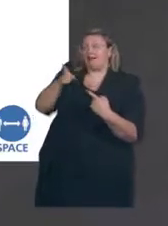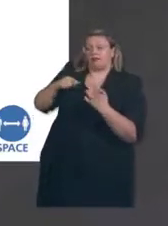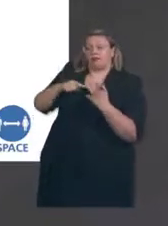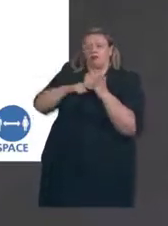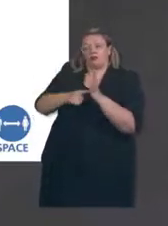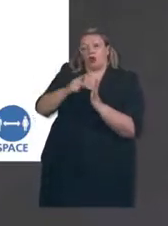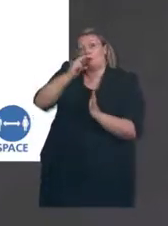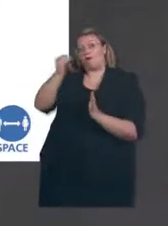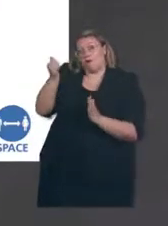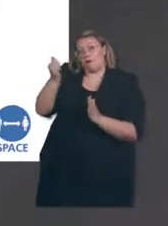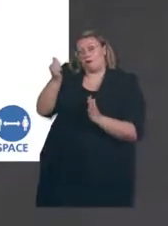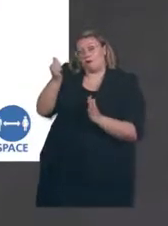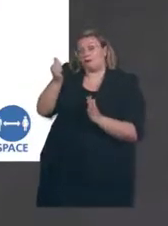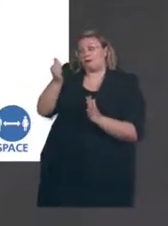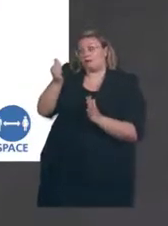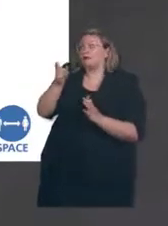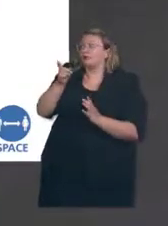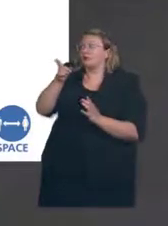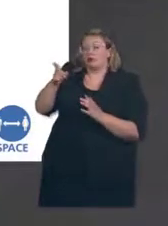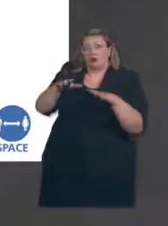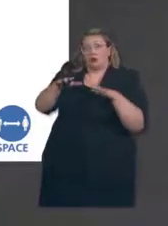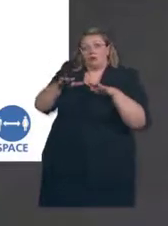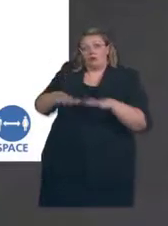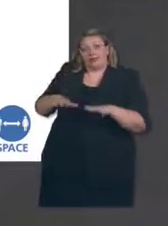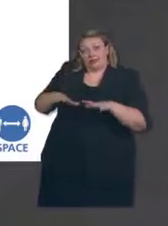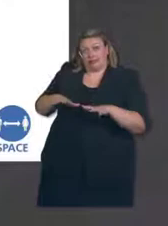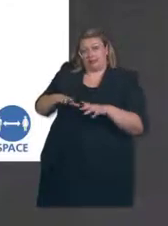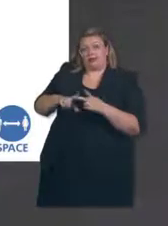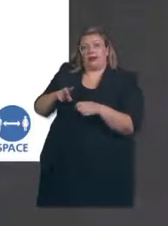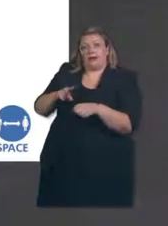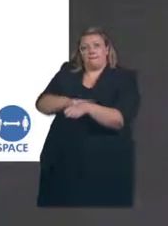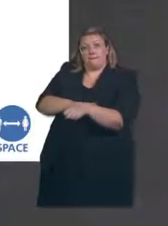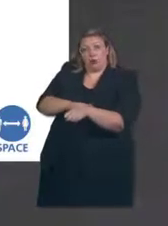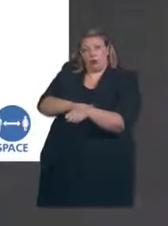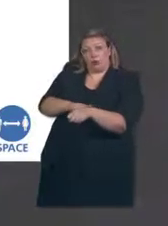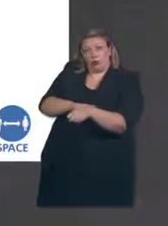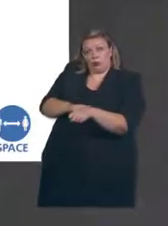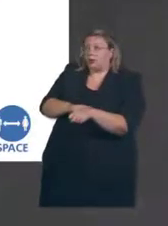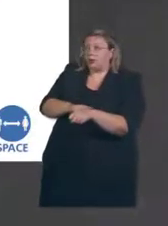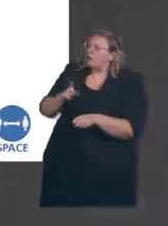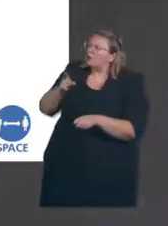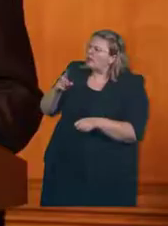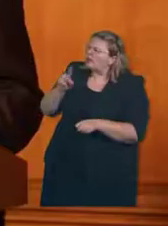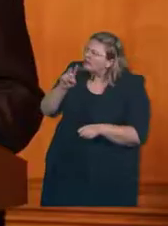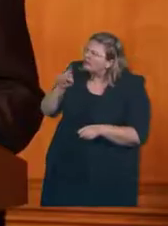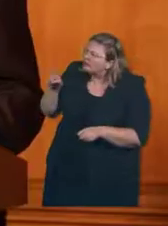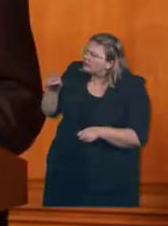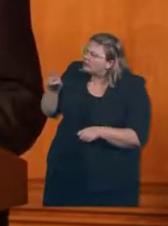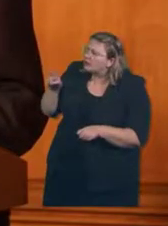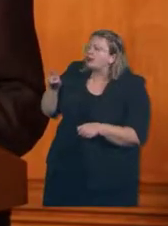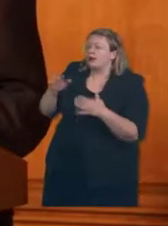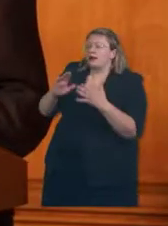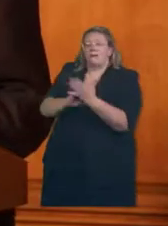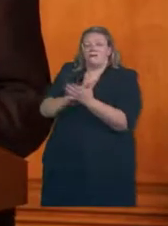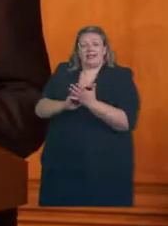We've moved the timeline so that the UK's graph is brought 4 weeks forward